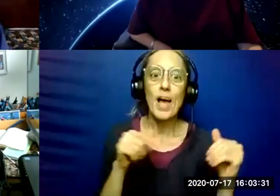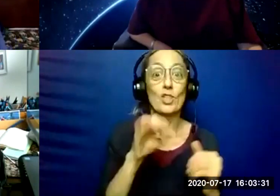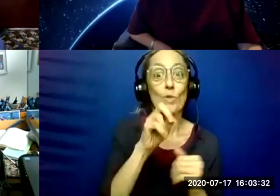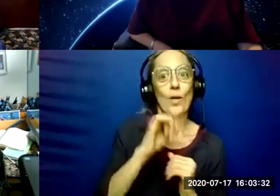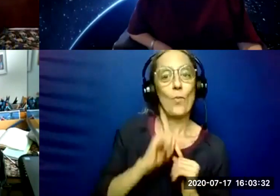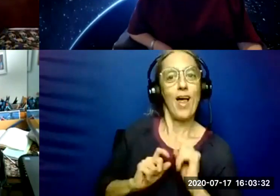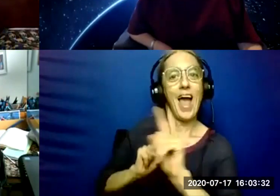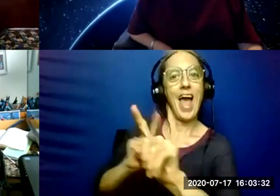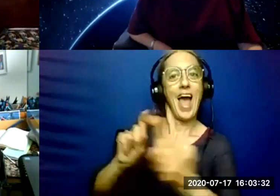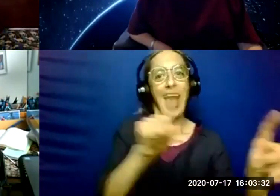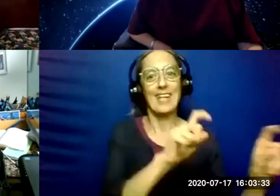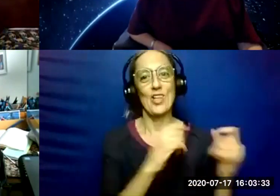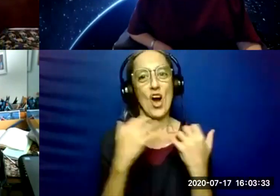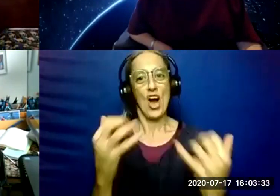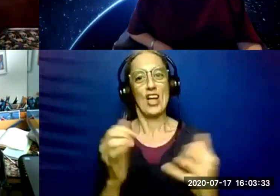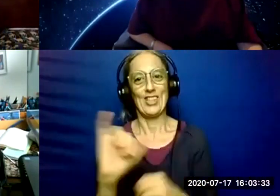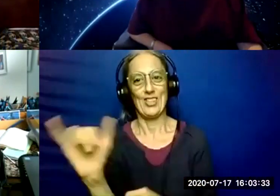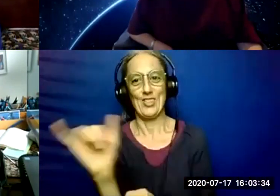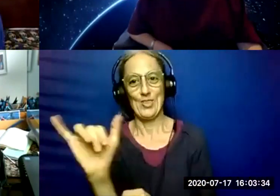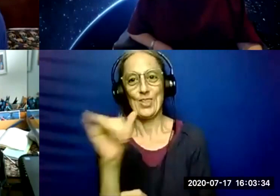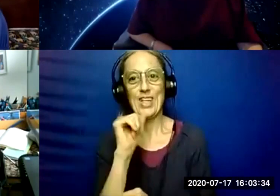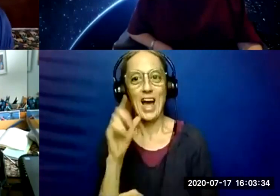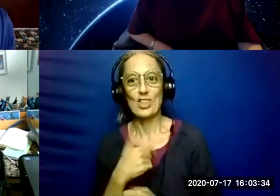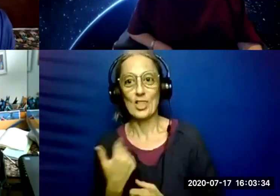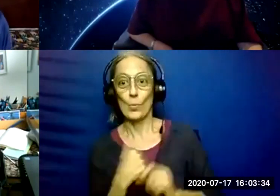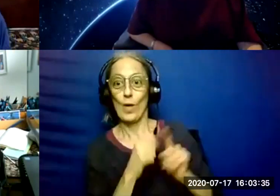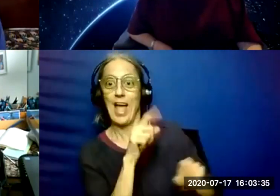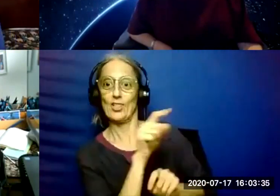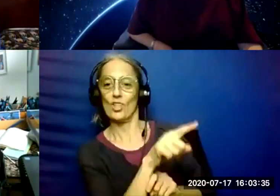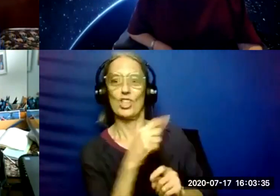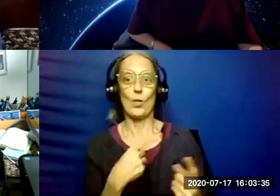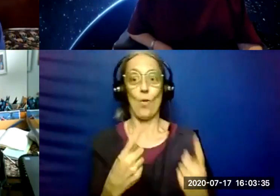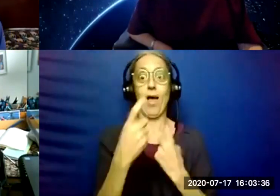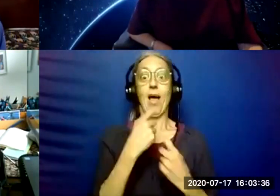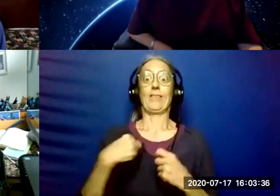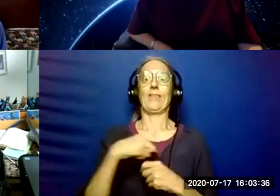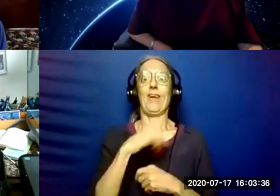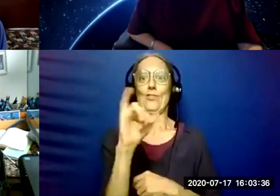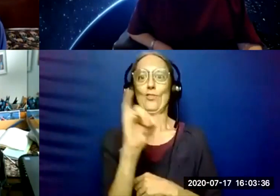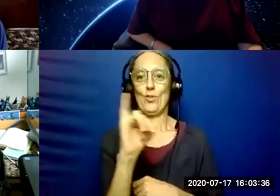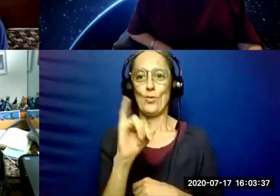Judy, I want to start by asking you the same question you asked Senator Tammy